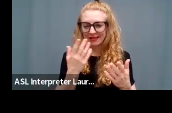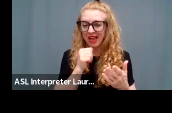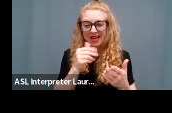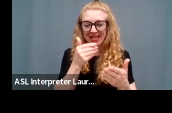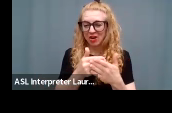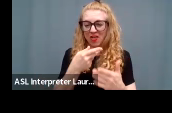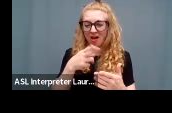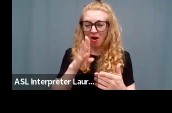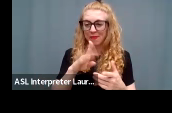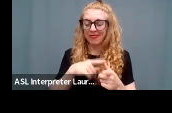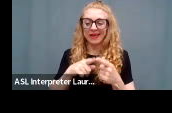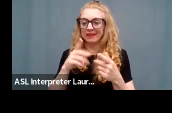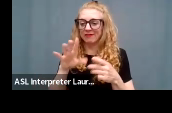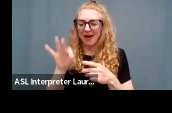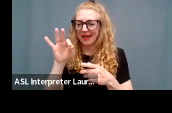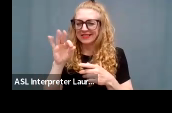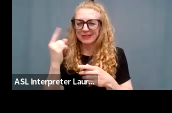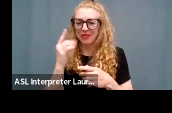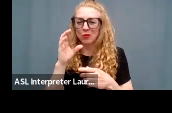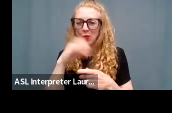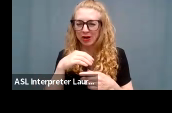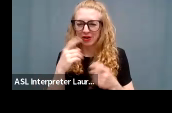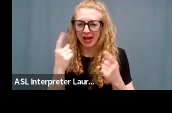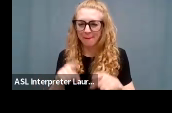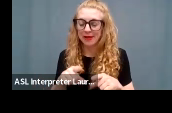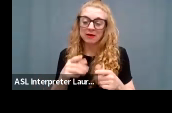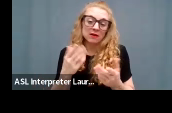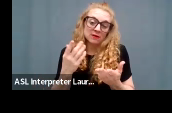out there's some weird weird thing happening because sometimes my stuff works sometimes it